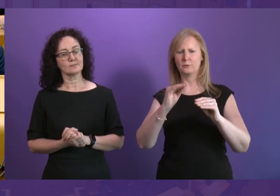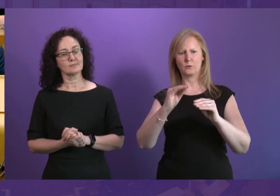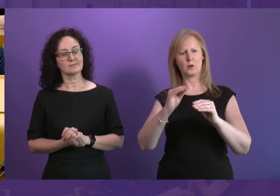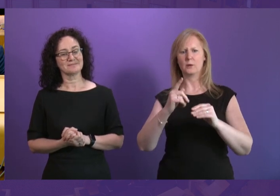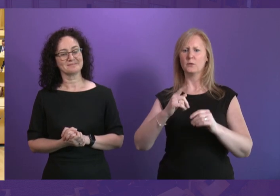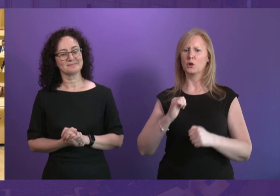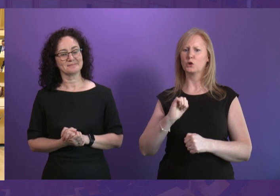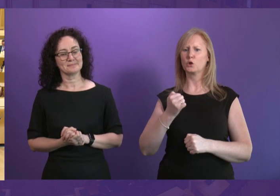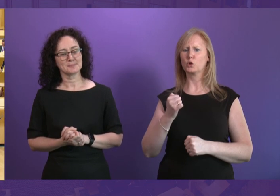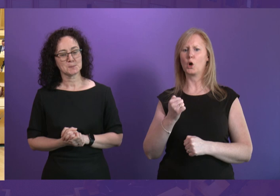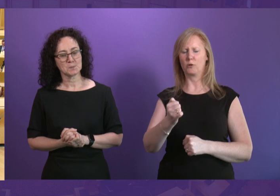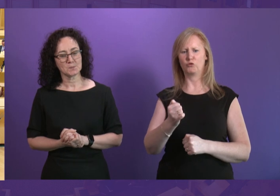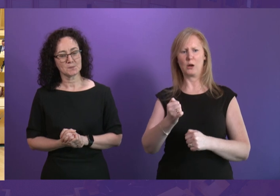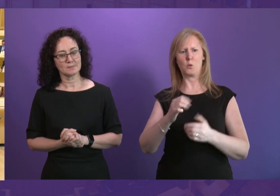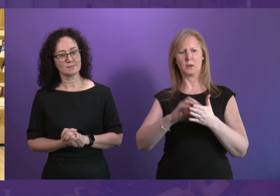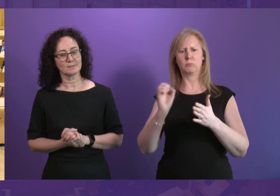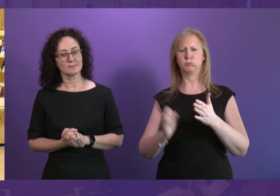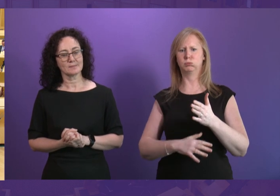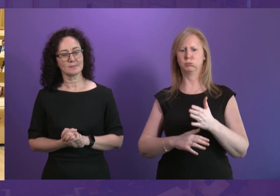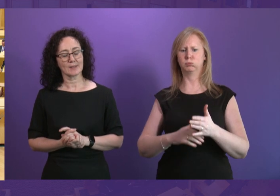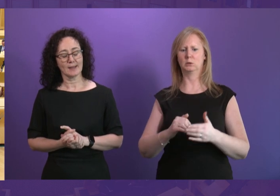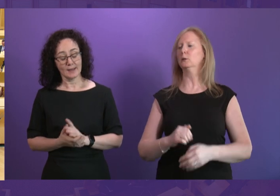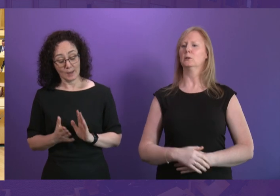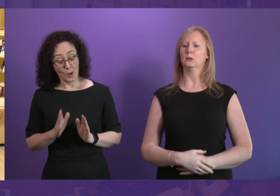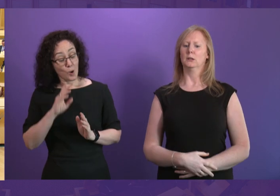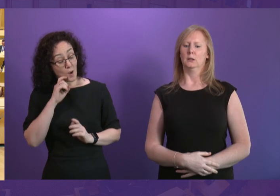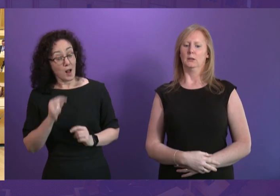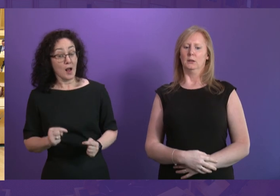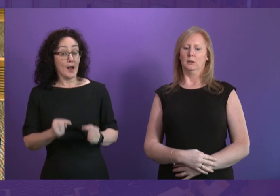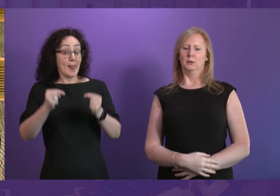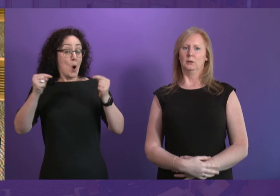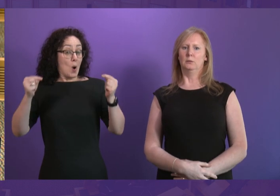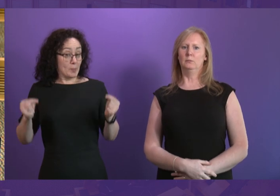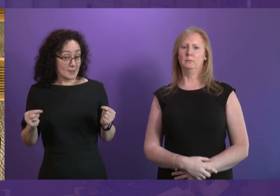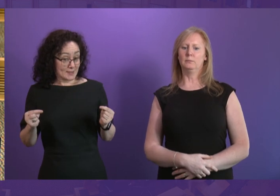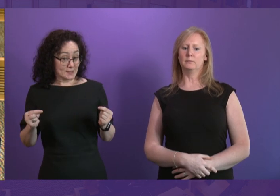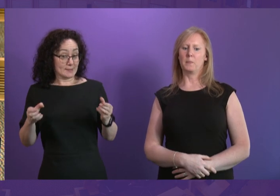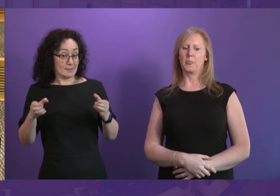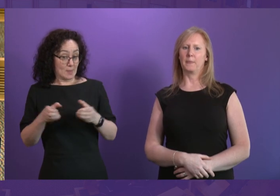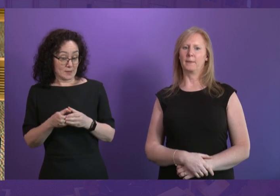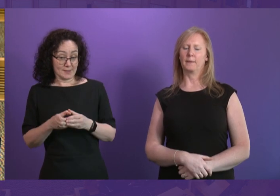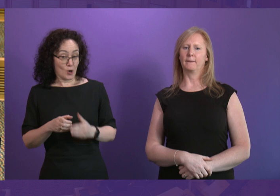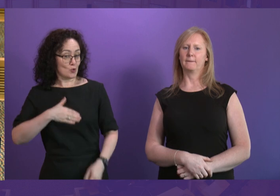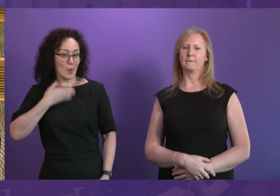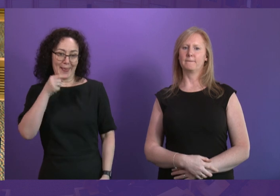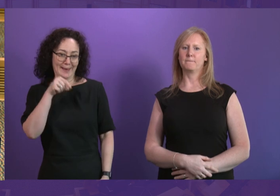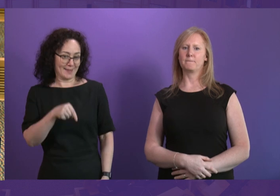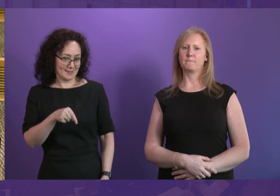railways? The First Minister: The Opposition does not like this, but Richard